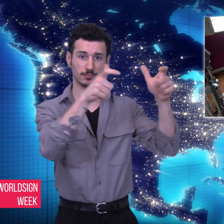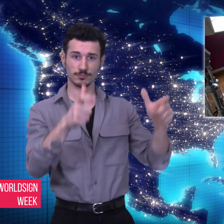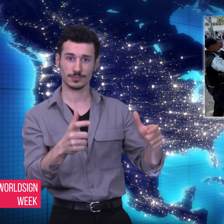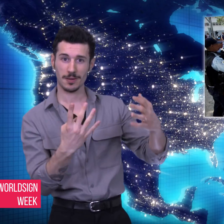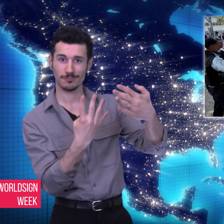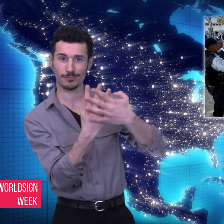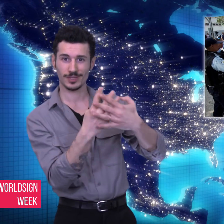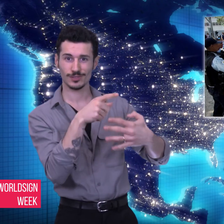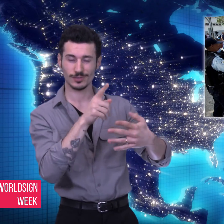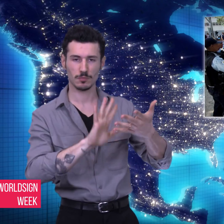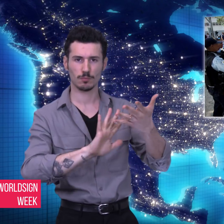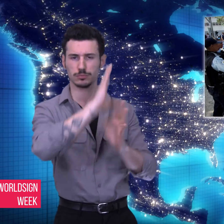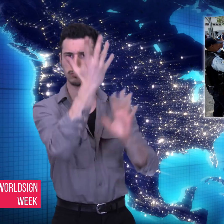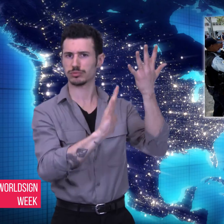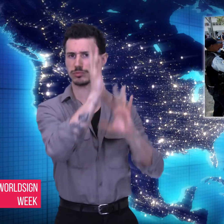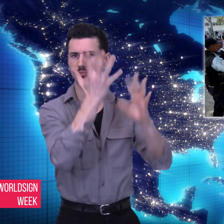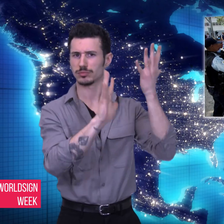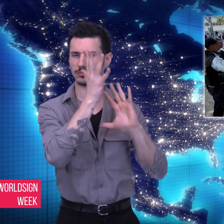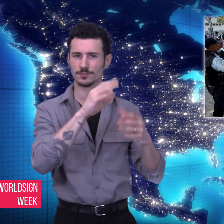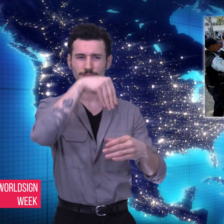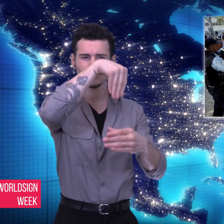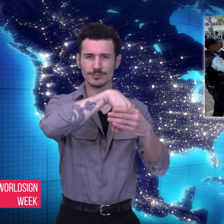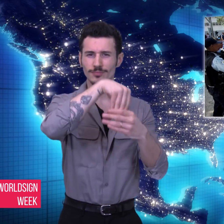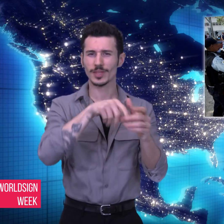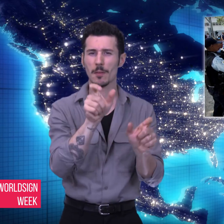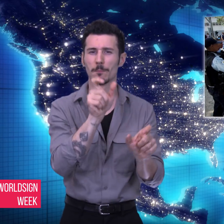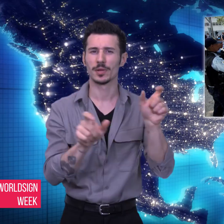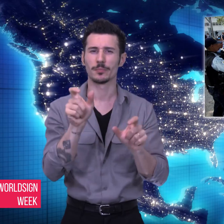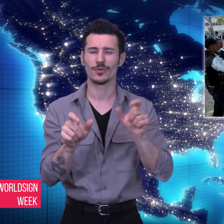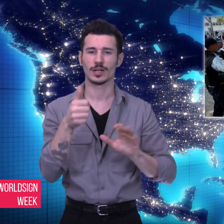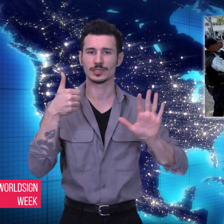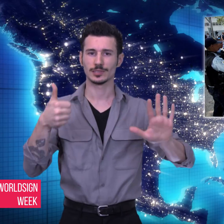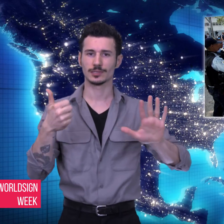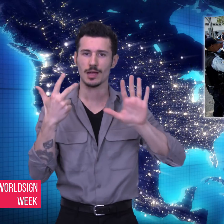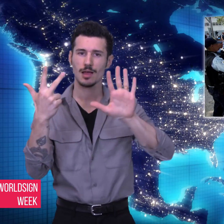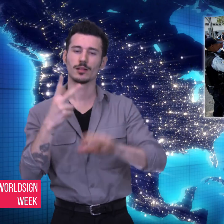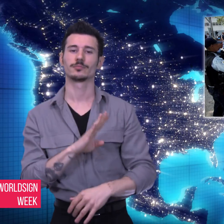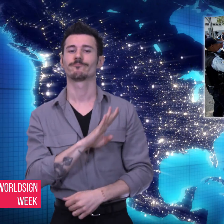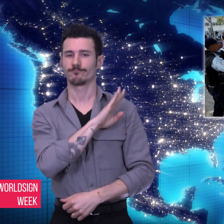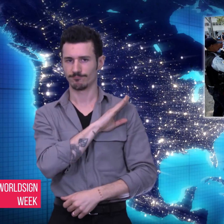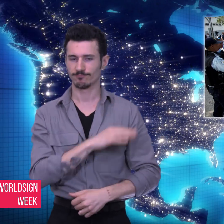prison in Valencia, Venezuela, killing 68 people.